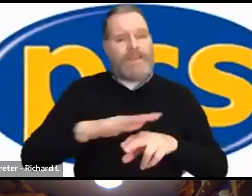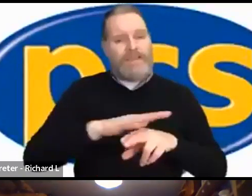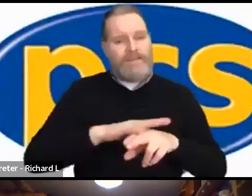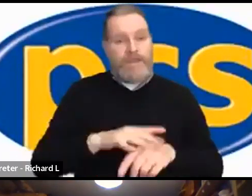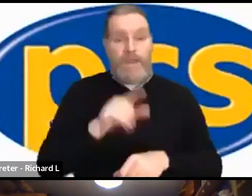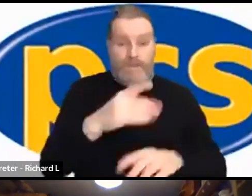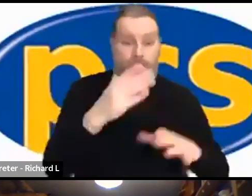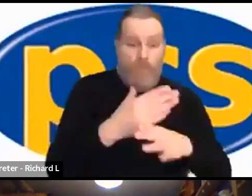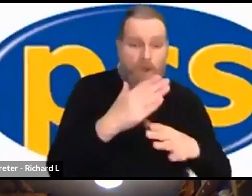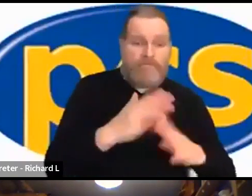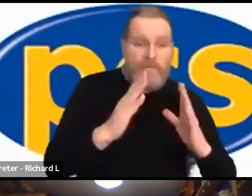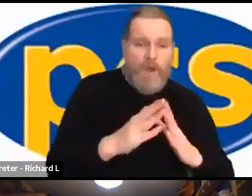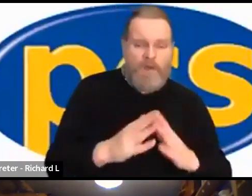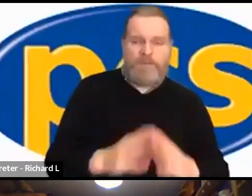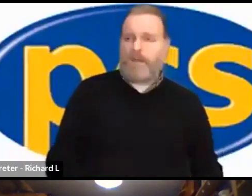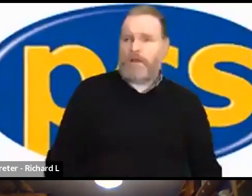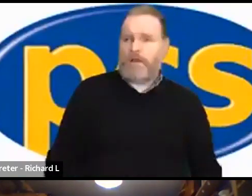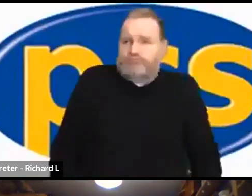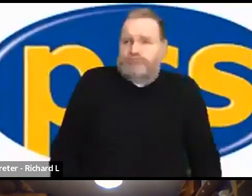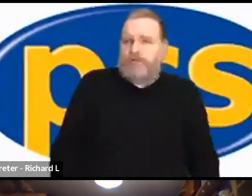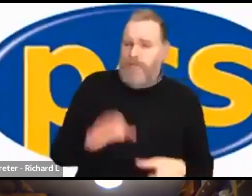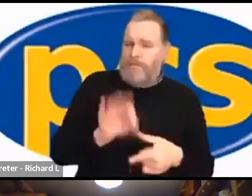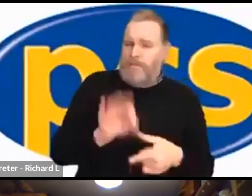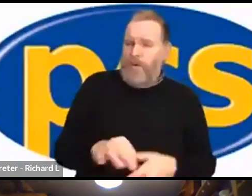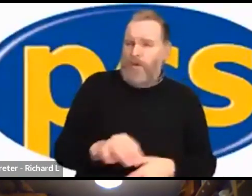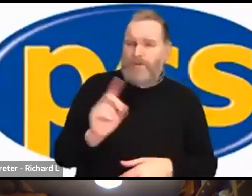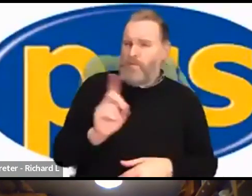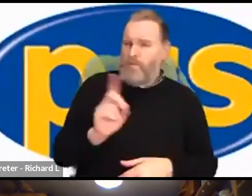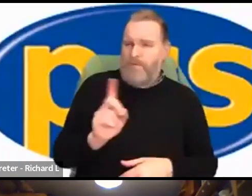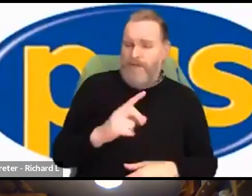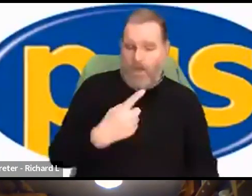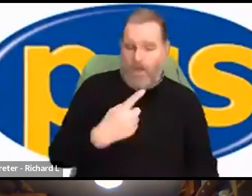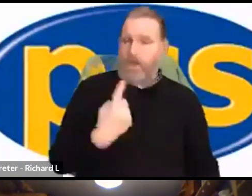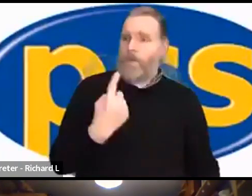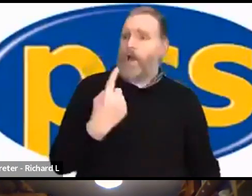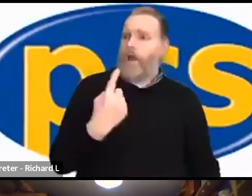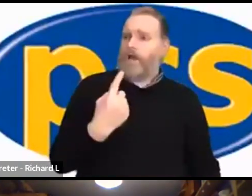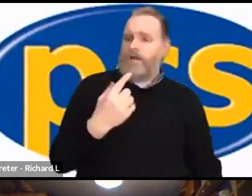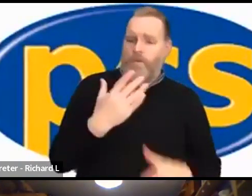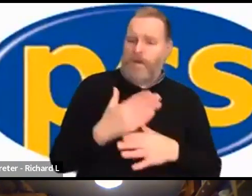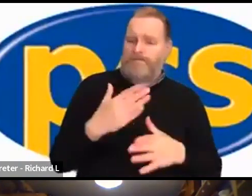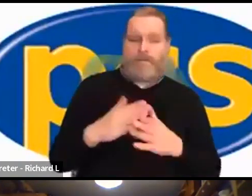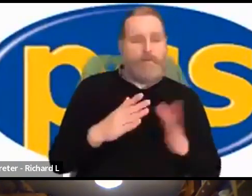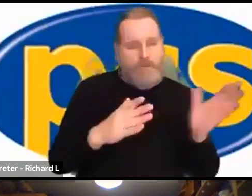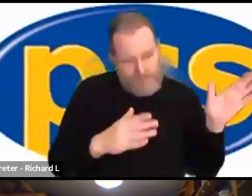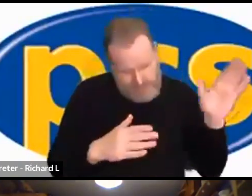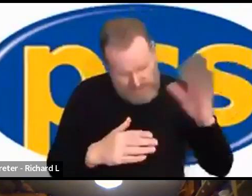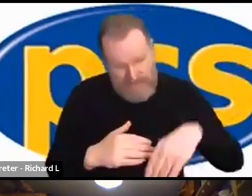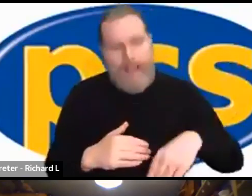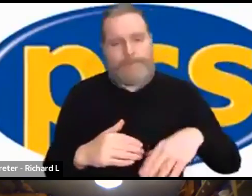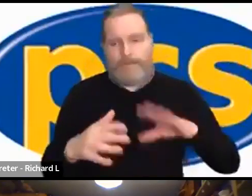even if you work for from home, or you think? Well, what's the think? Well, what's the point of me going on strike, or a picket a picket? Because there's only me there's only me in my office